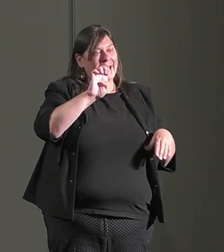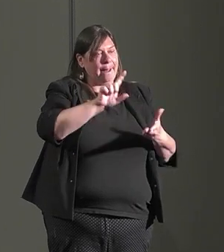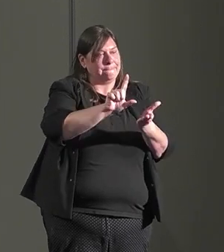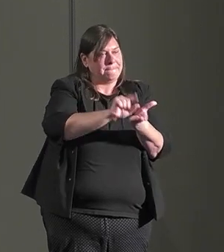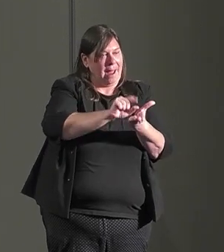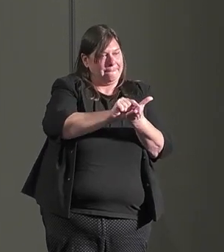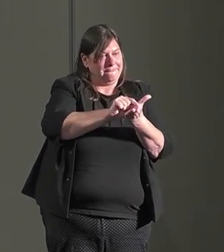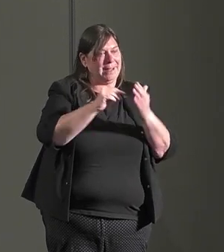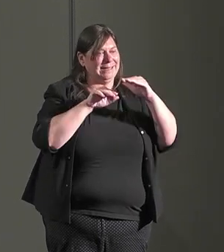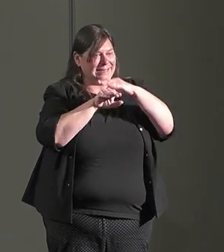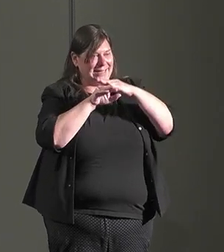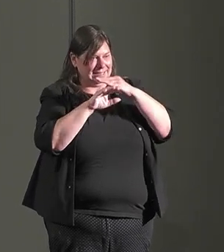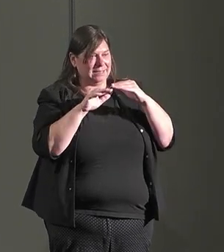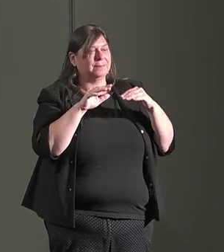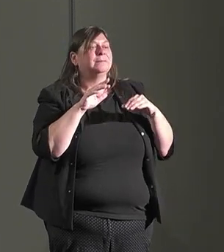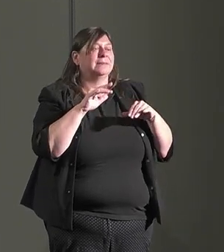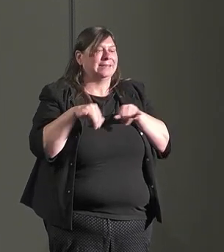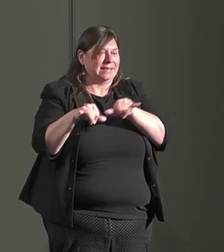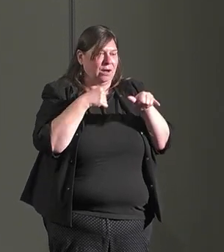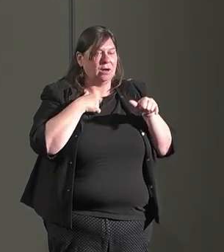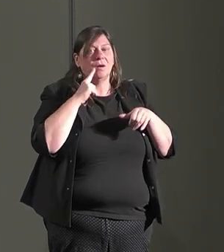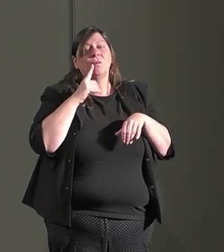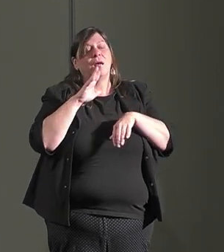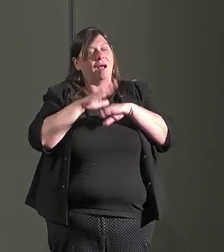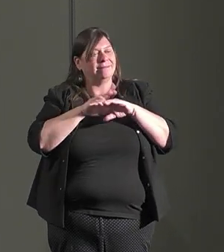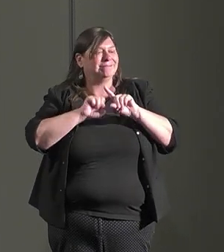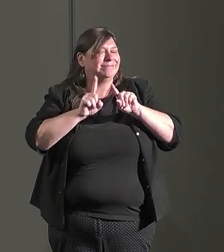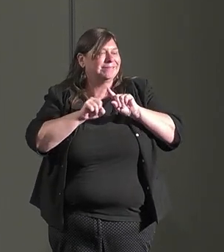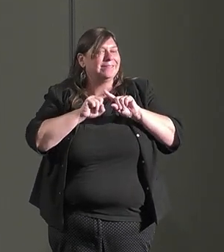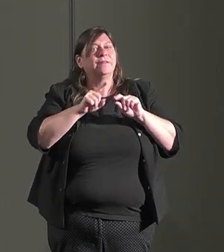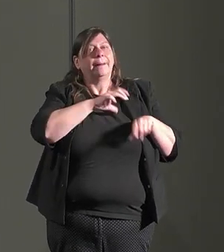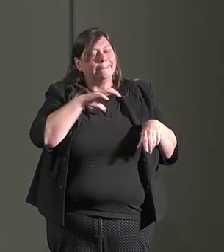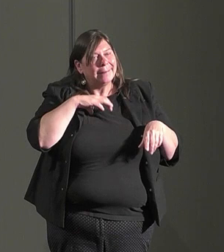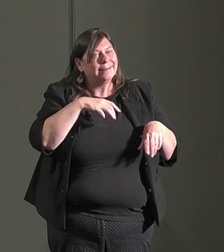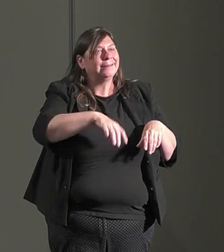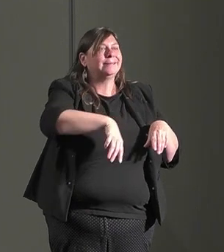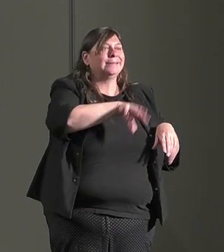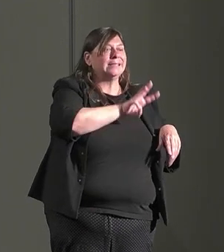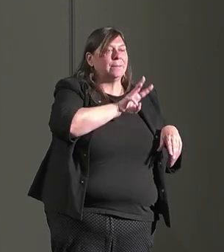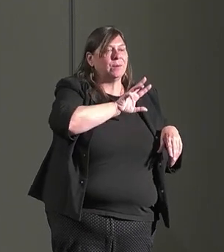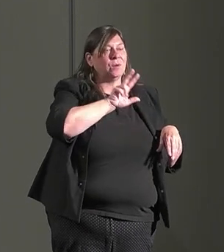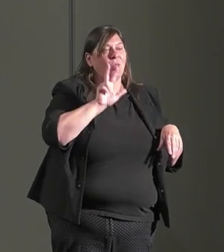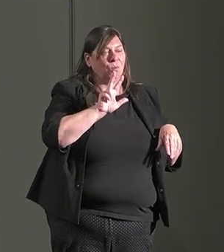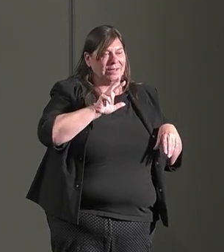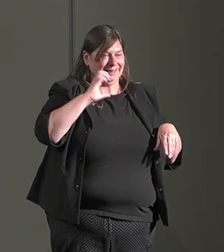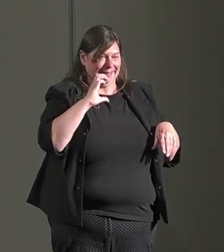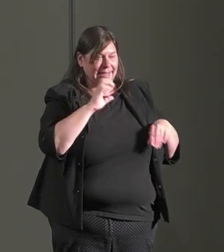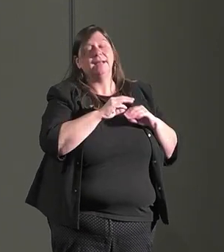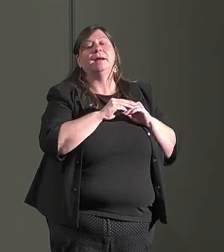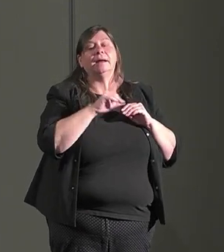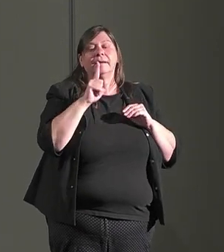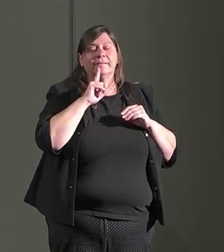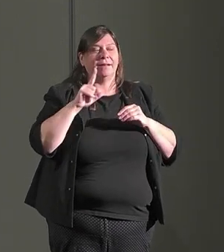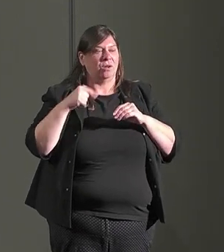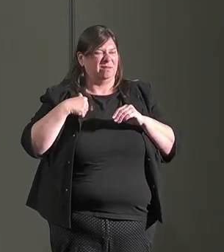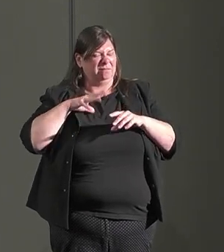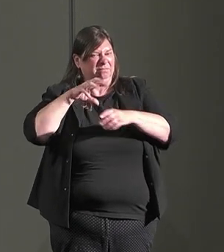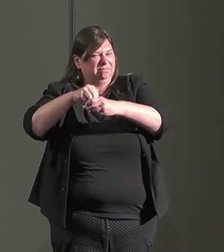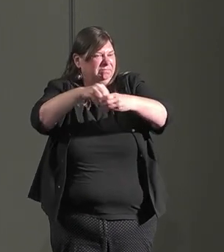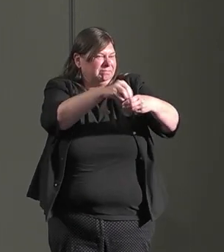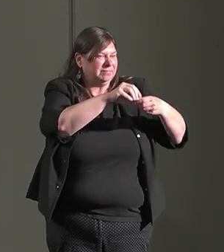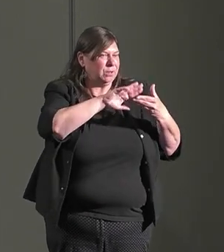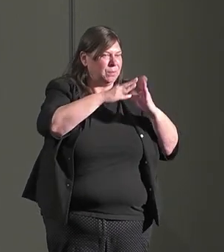and serve on the W3C and other areas in the community and industry. Not here to talk about me